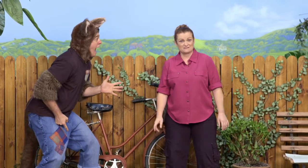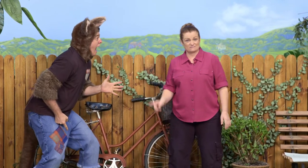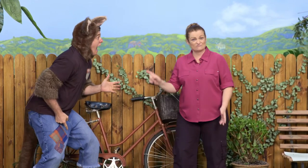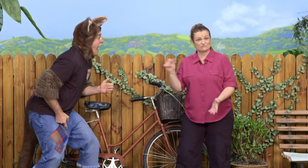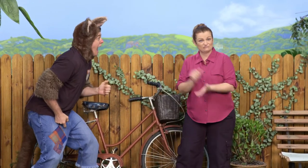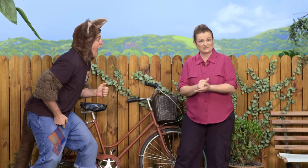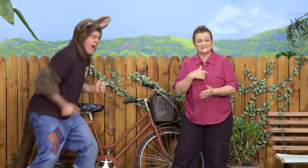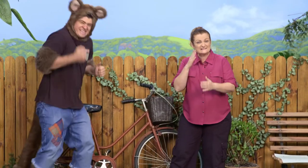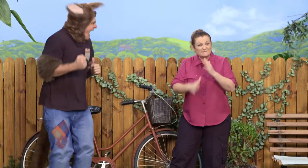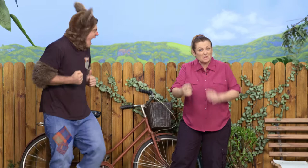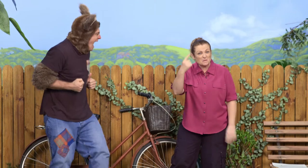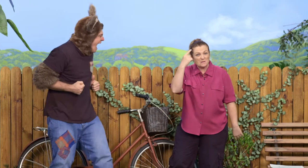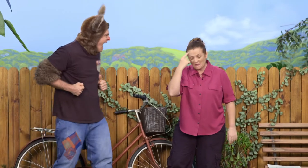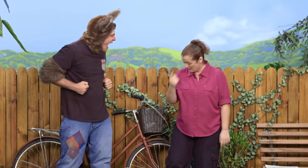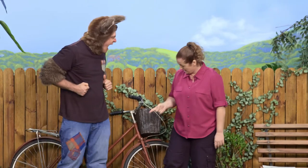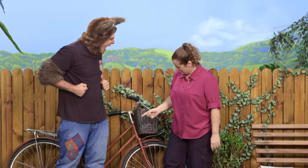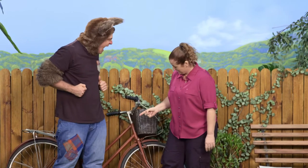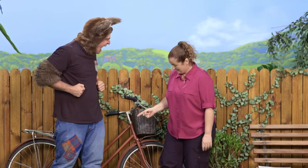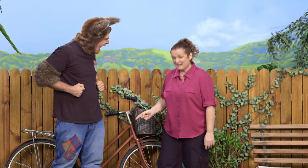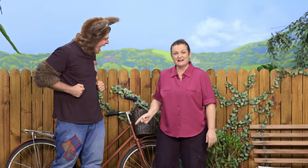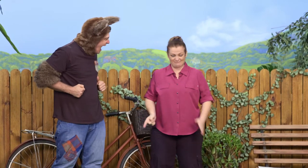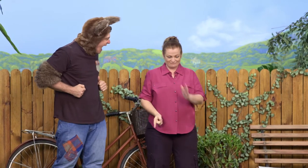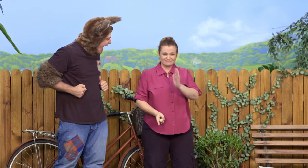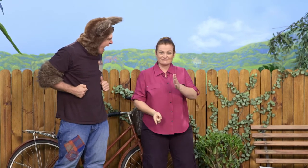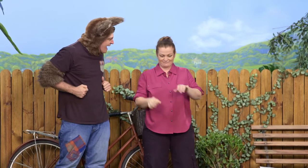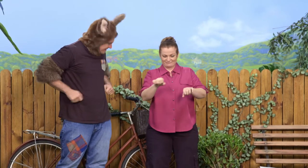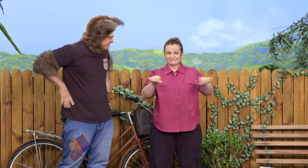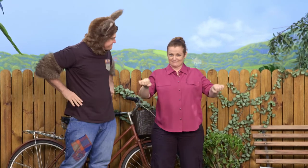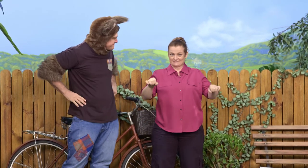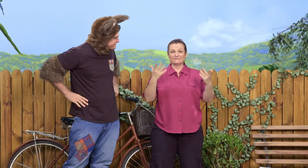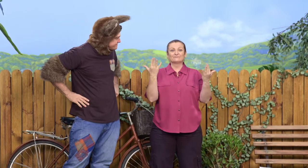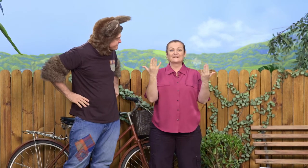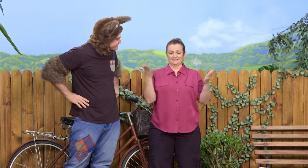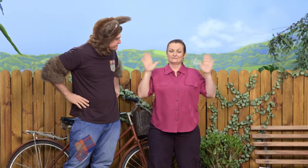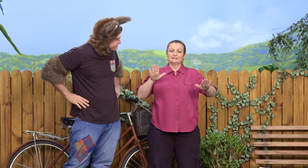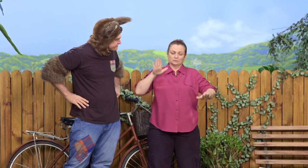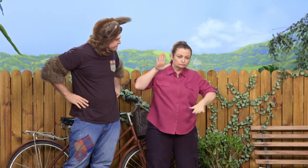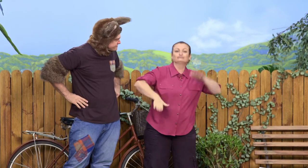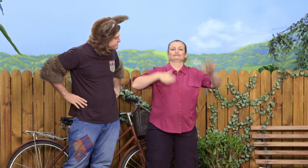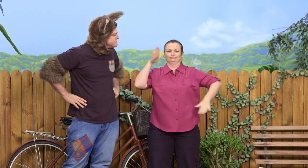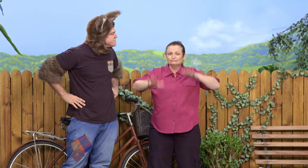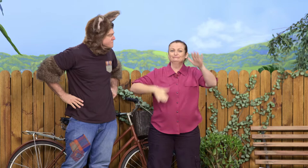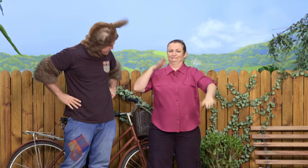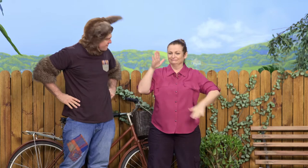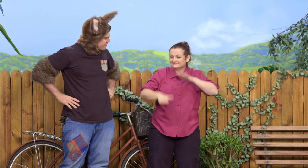Yes, you are right, Possum. I never noticed that. Your feet sit on the pedals and the pedals are attached to the cog.